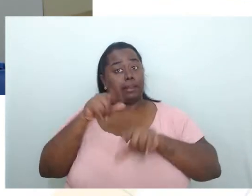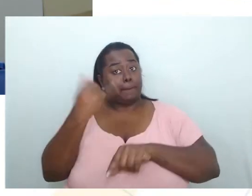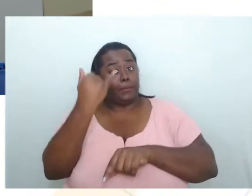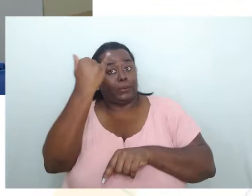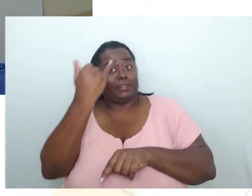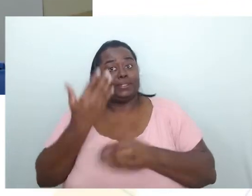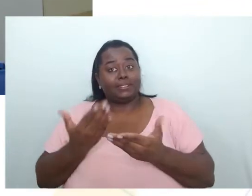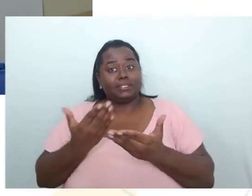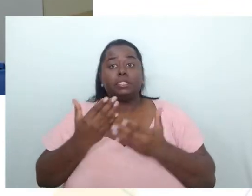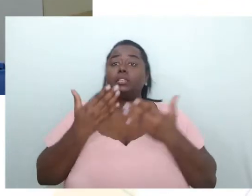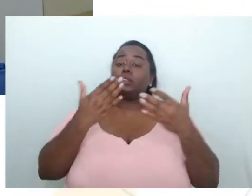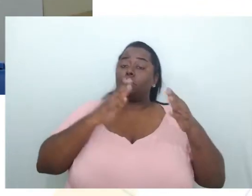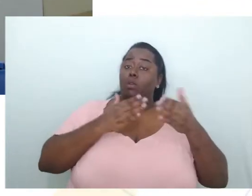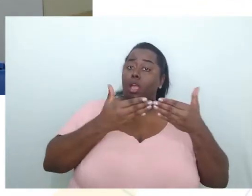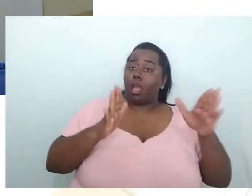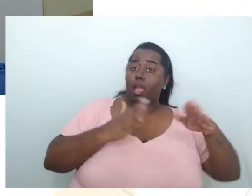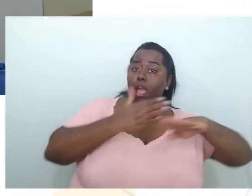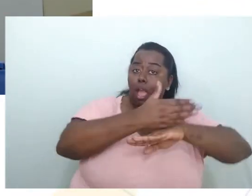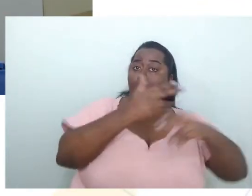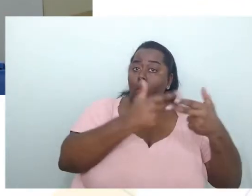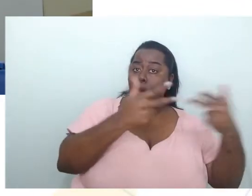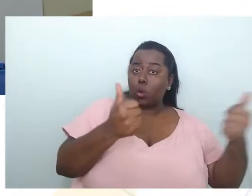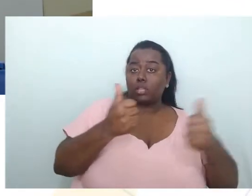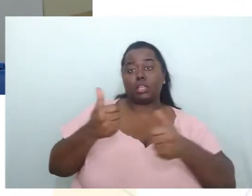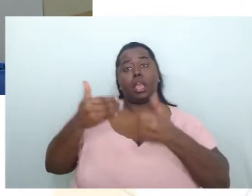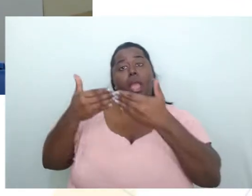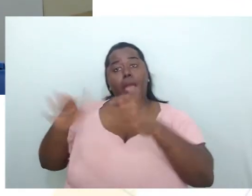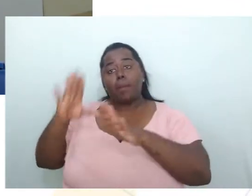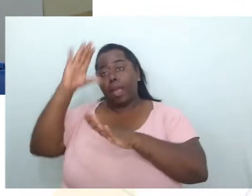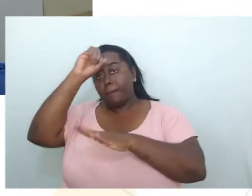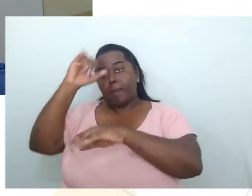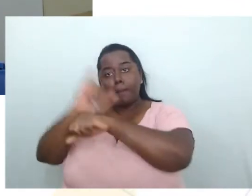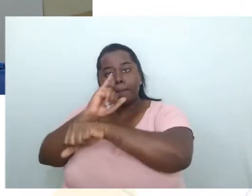so open access is one thing, an open learning strategy is the other thing, so